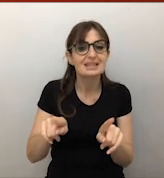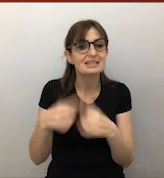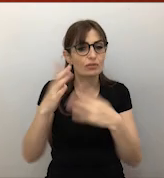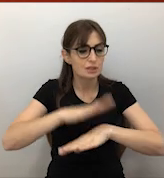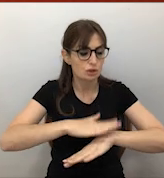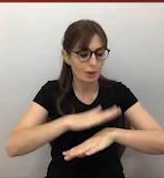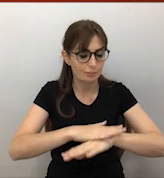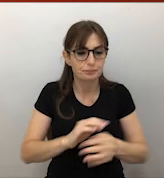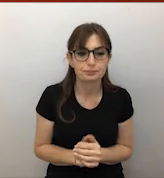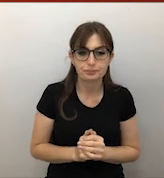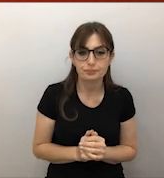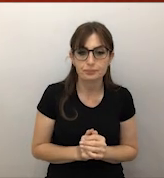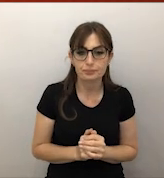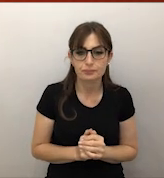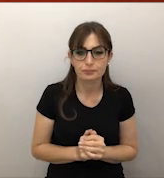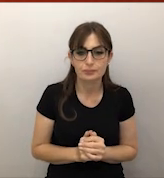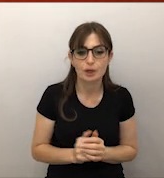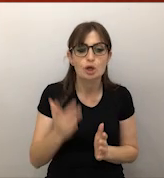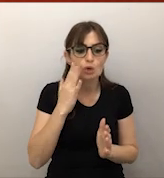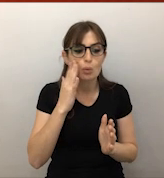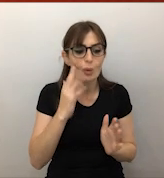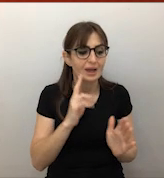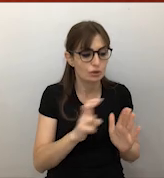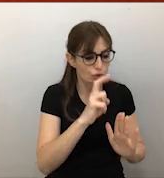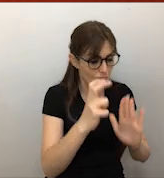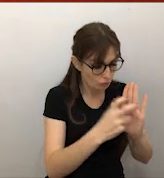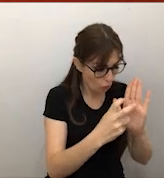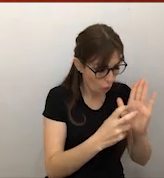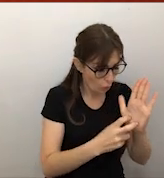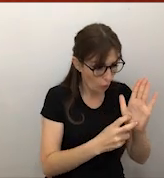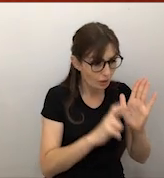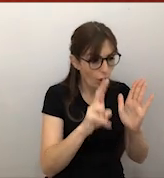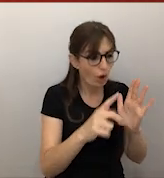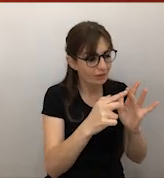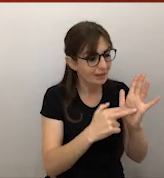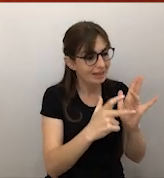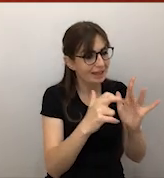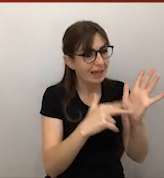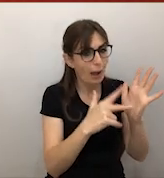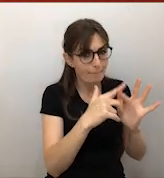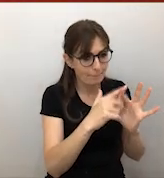between when the expense is recorded in the income statement versus when it is recorded in the cashflow statement.